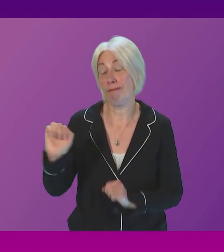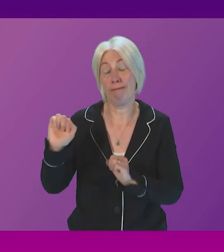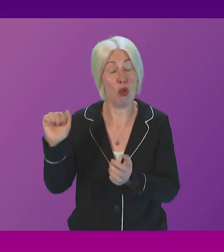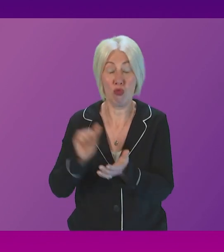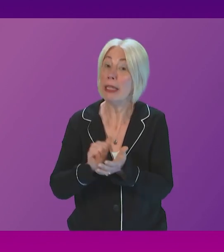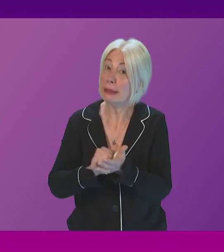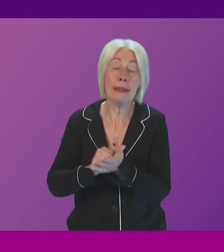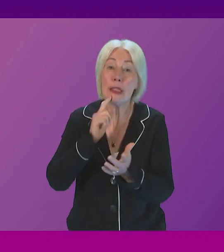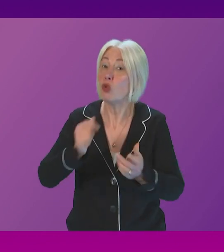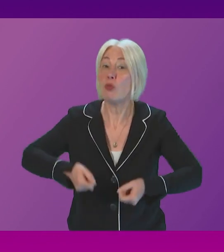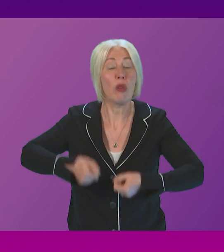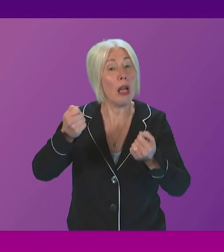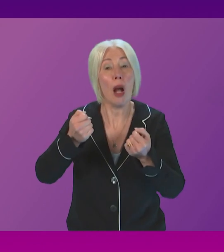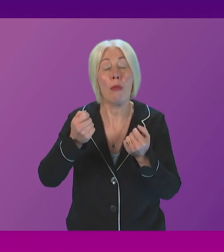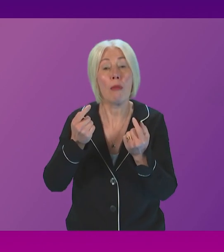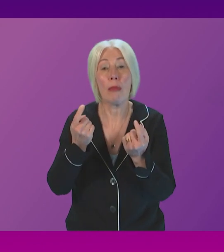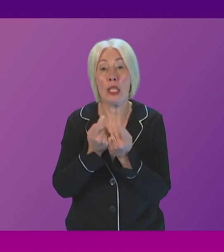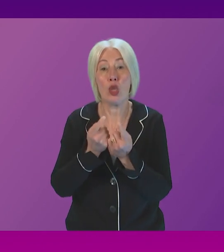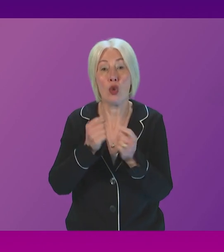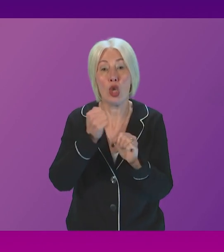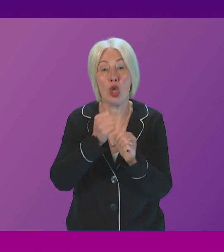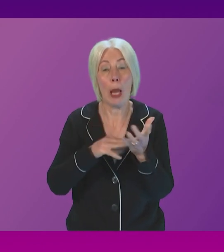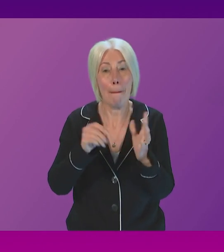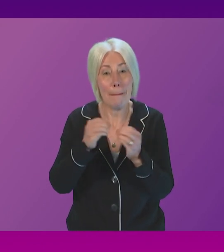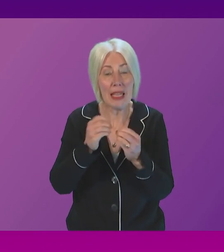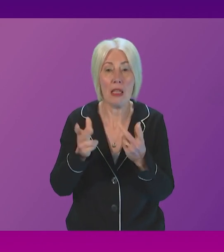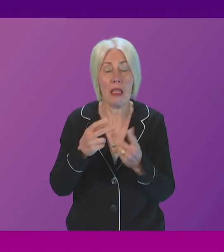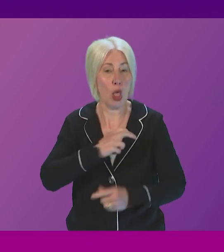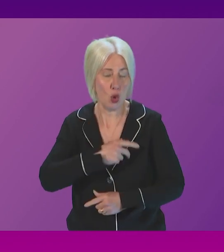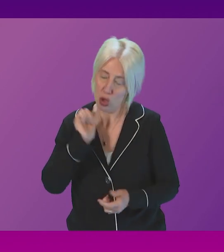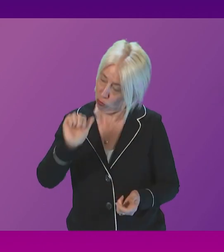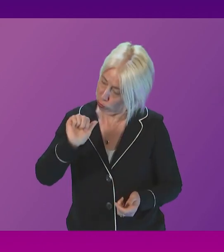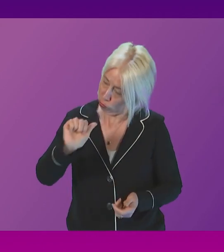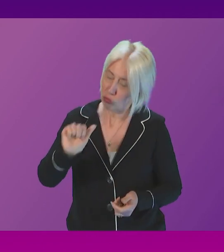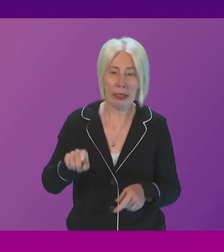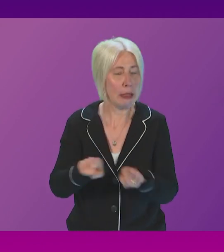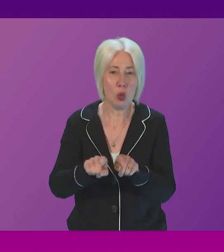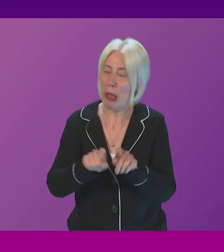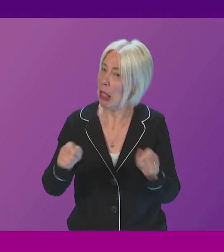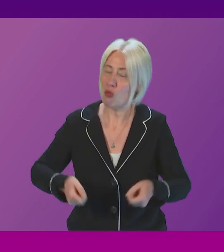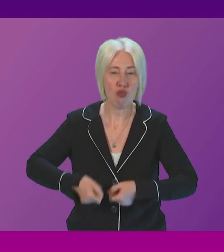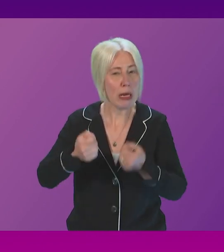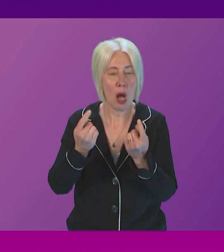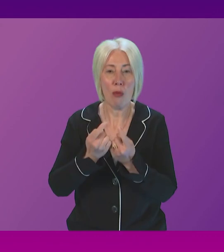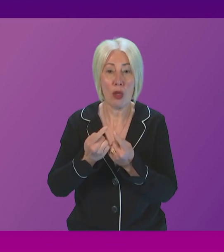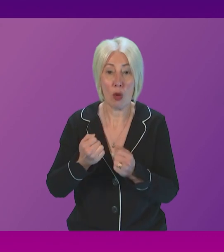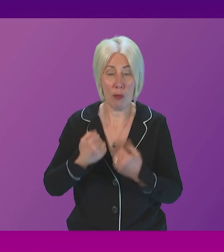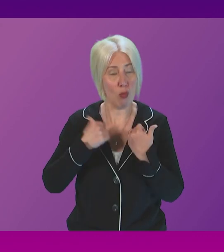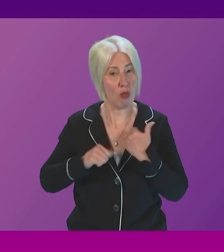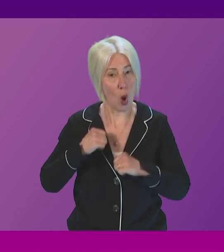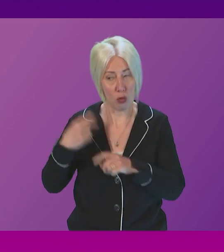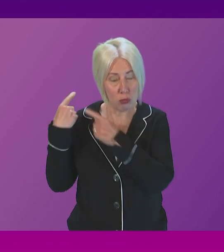absolutely right to raise that issue. We have a proud track record of protecting